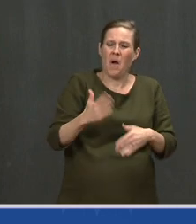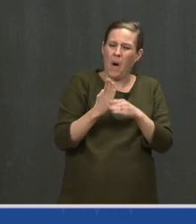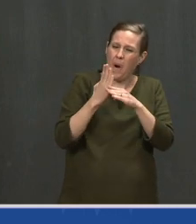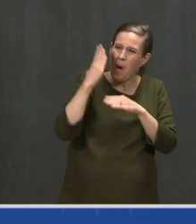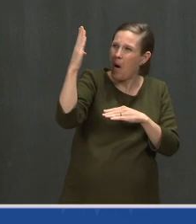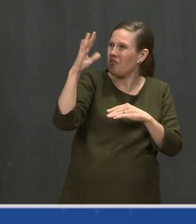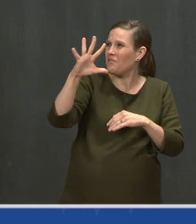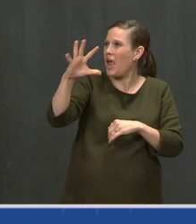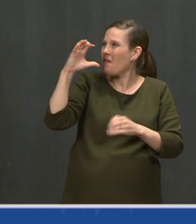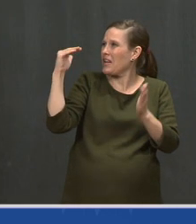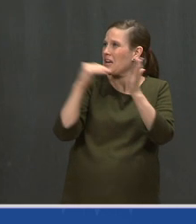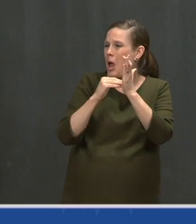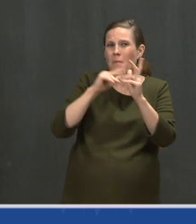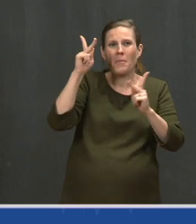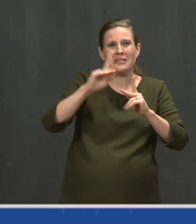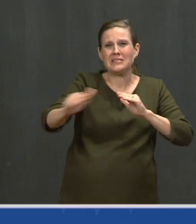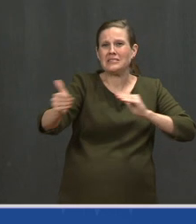I have the list of exactly how many have died: